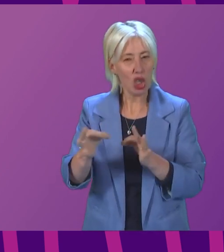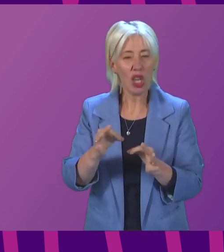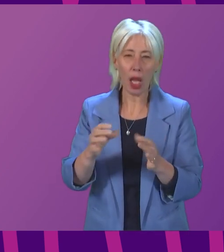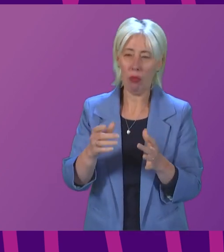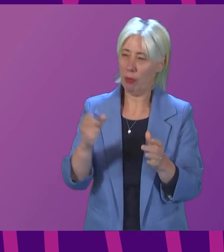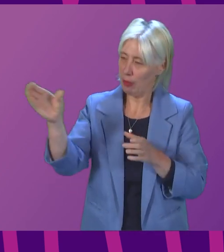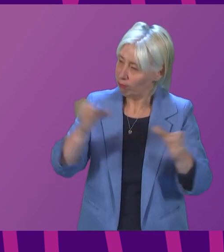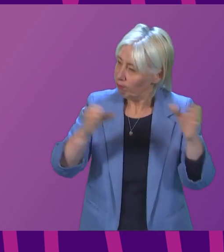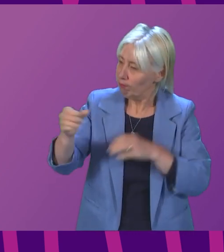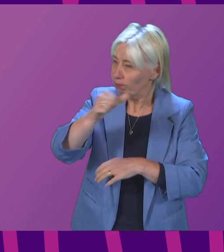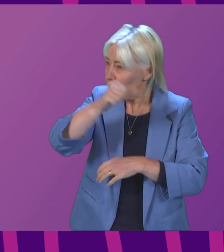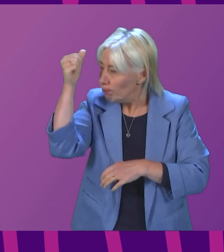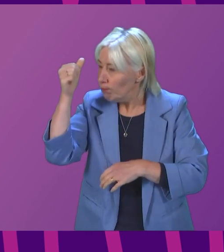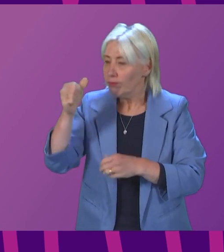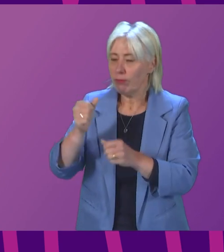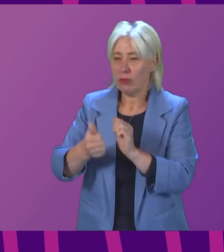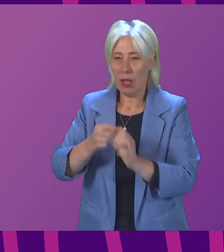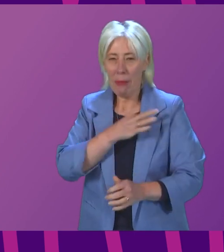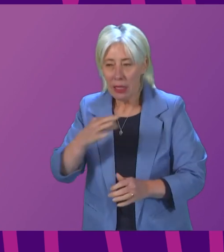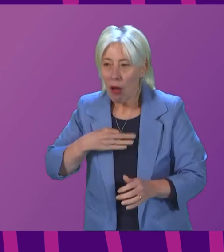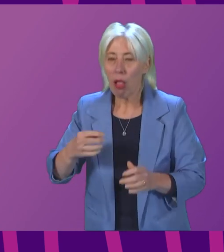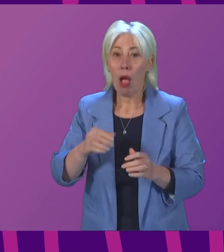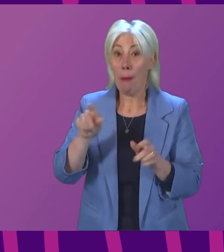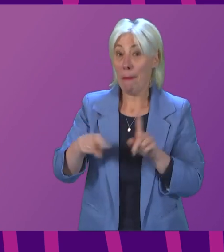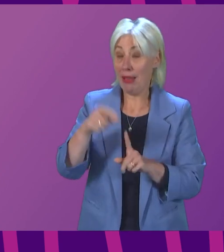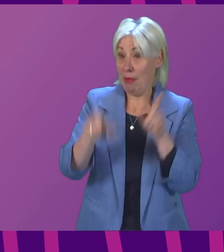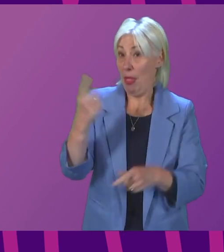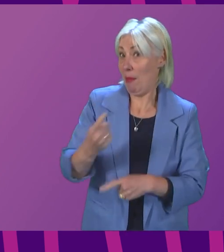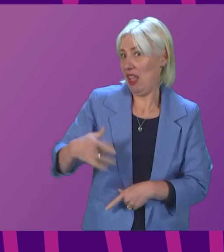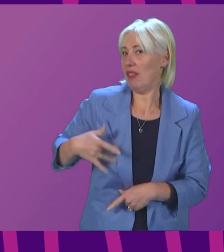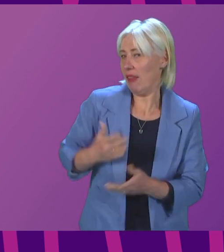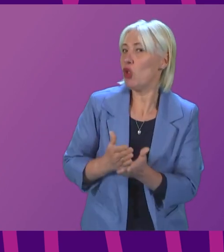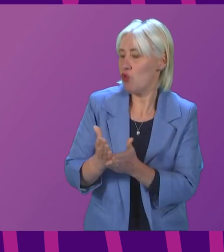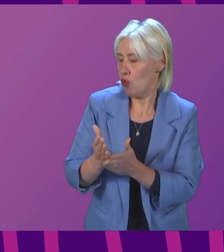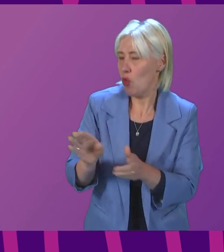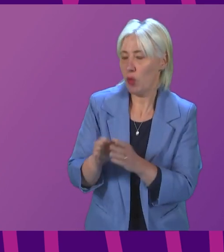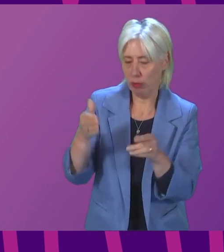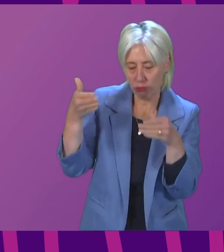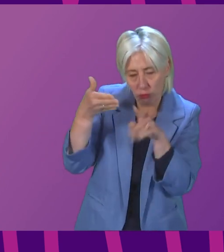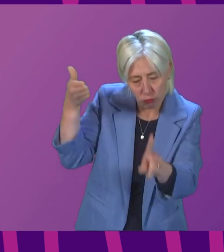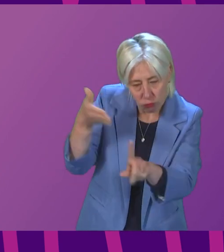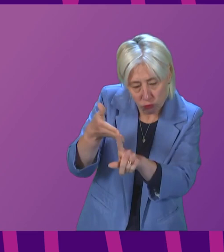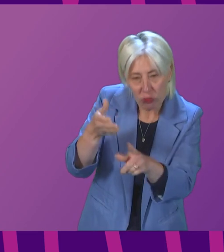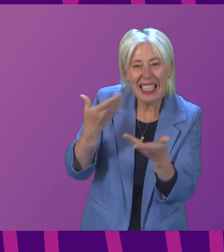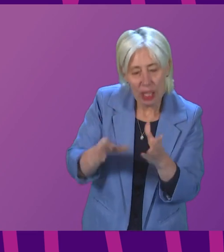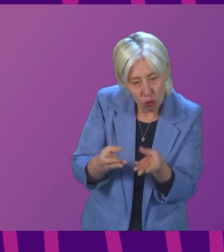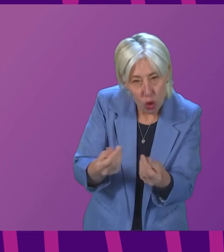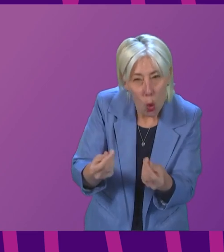boards and those with lived experience, and will determine how we target the support fund at the areas where additional resource is needed and can make the biggest difference